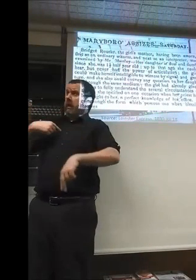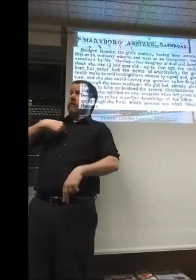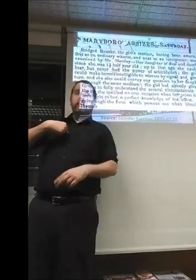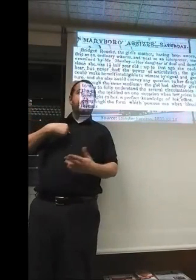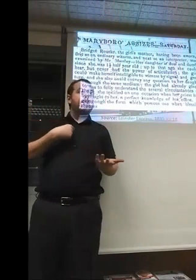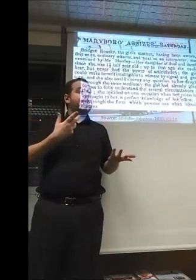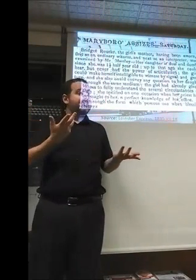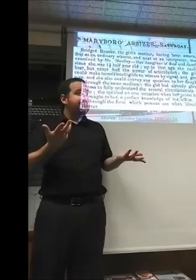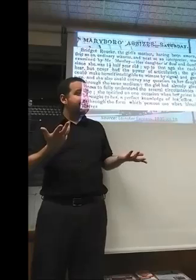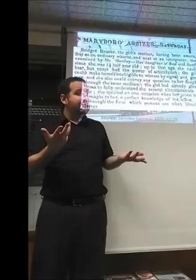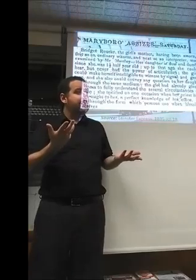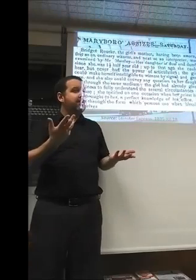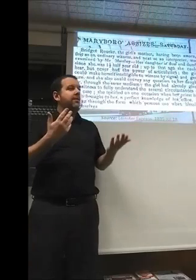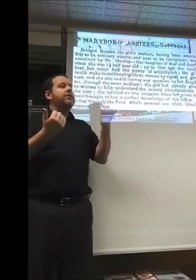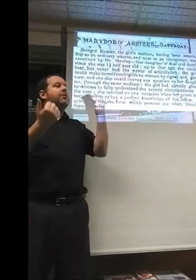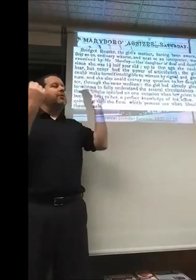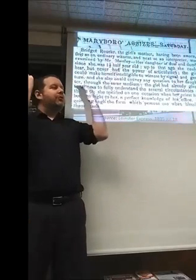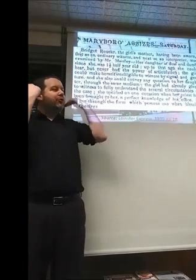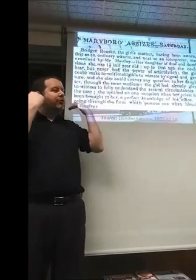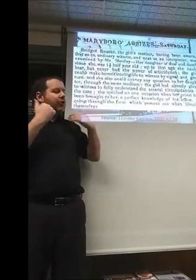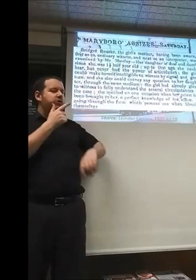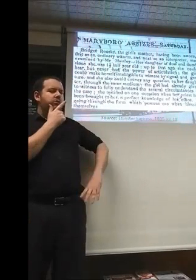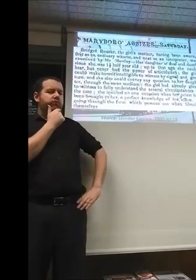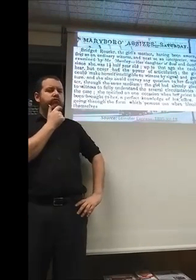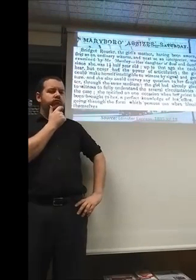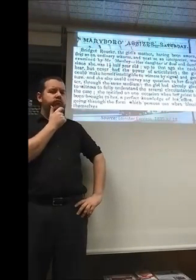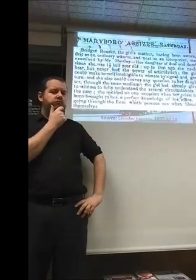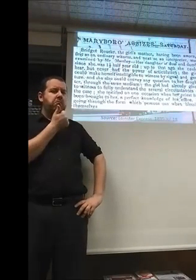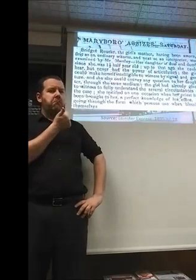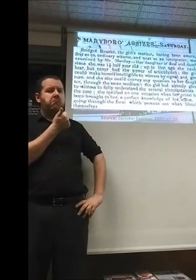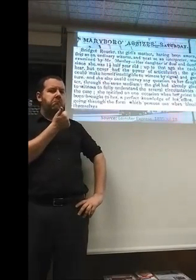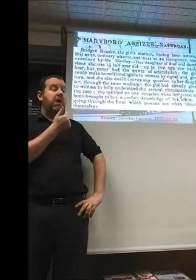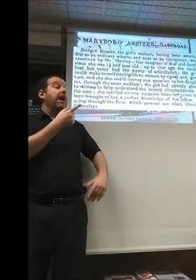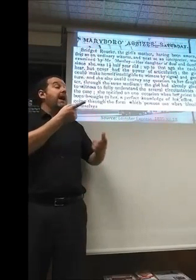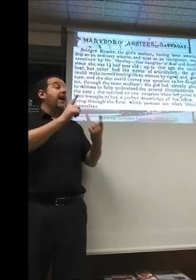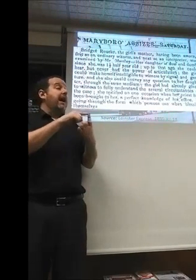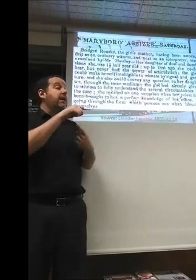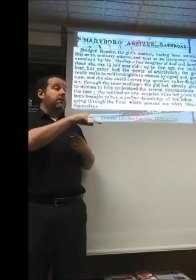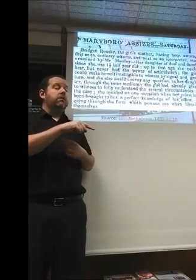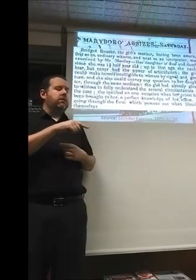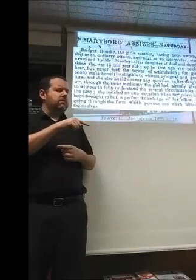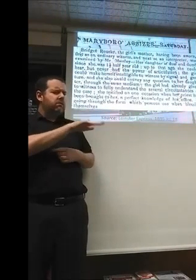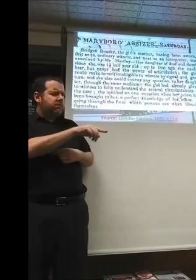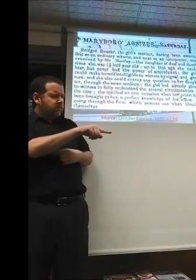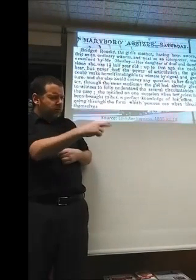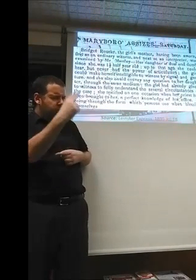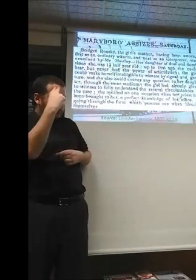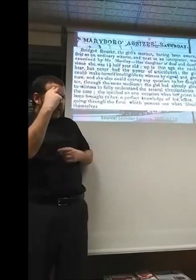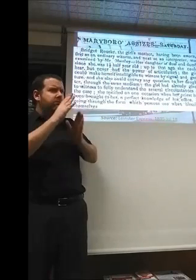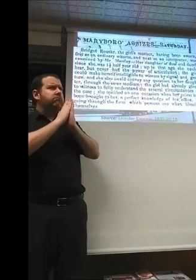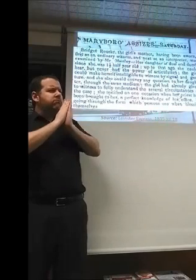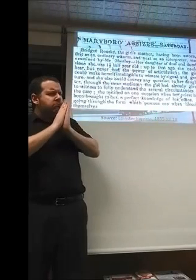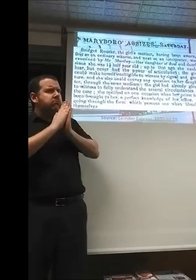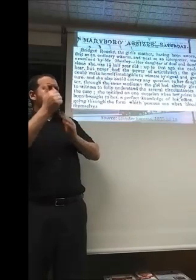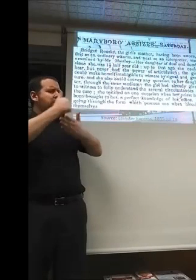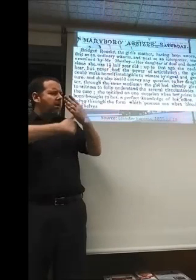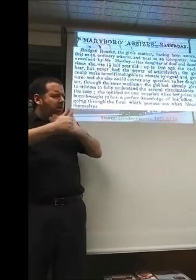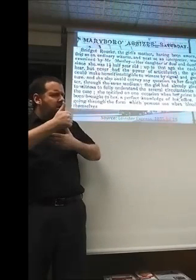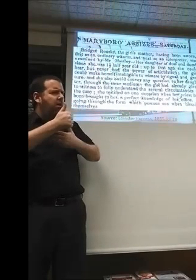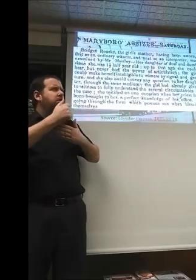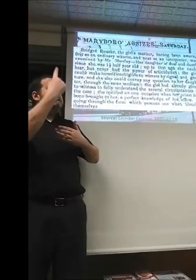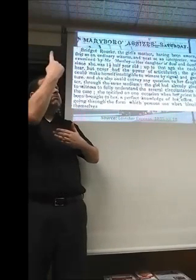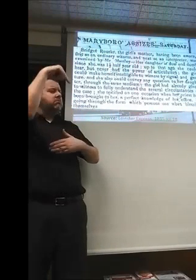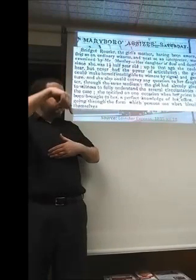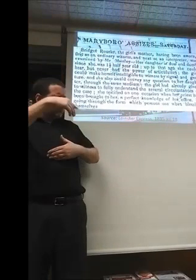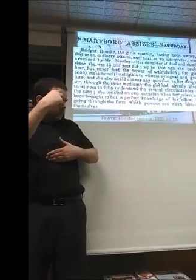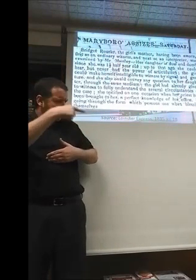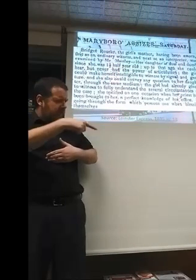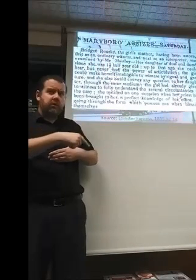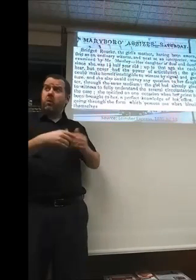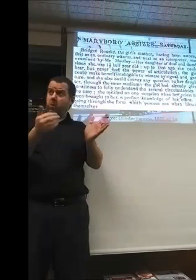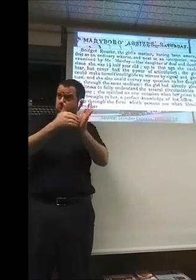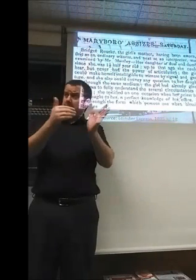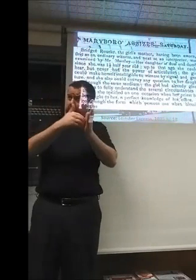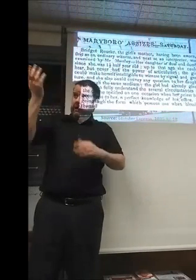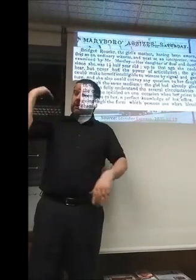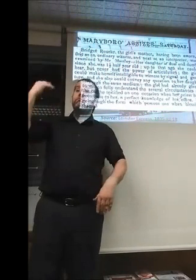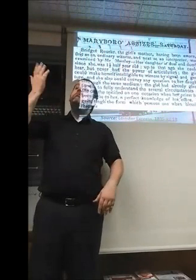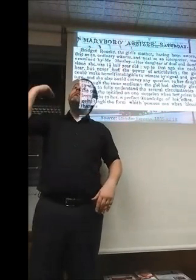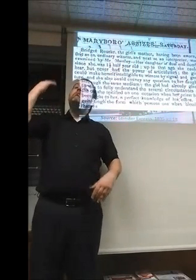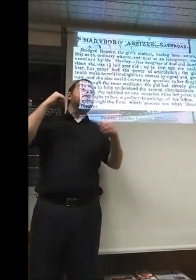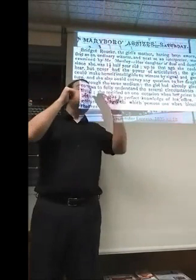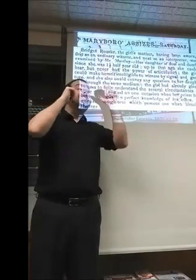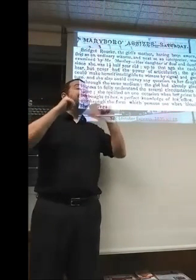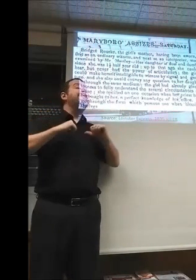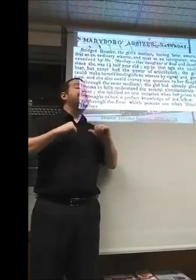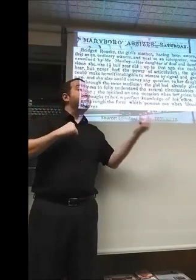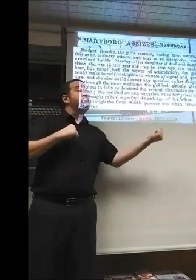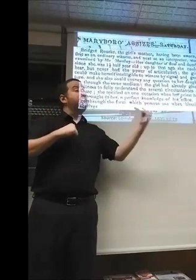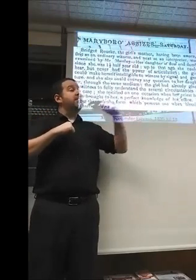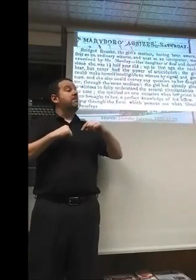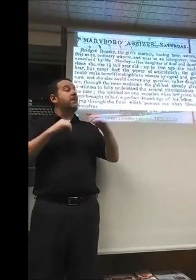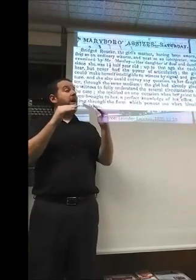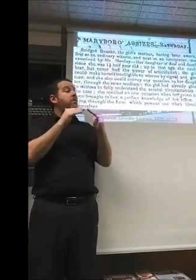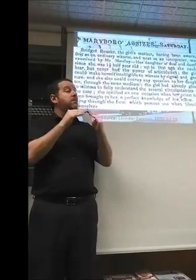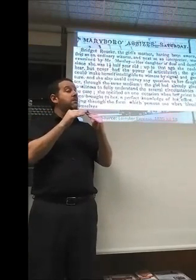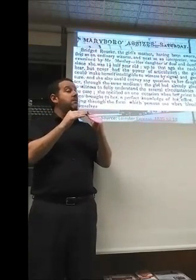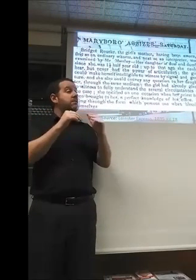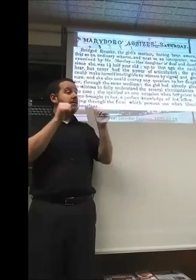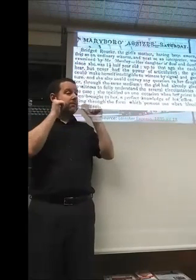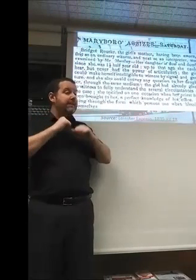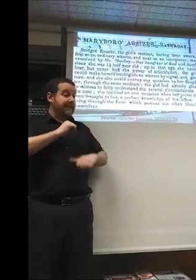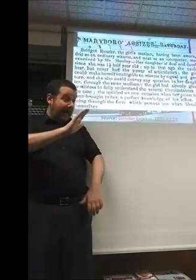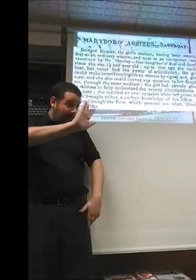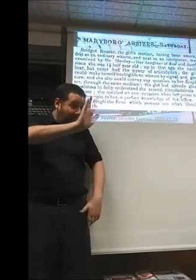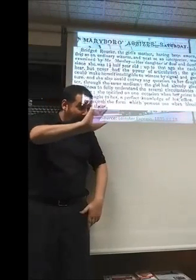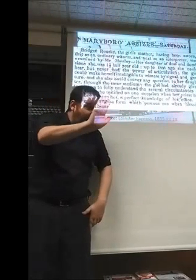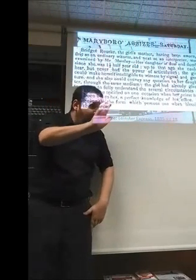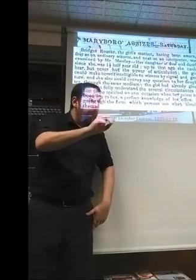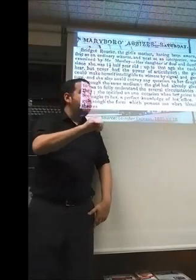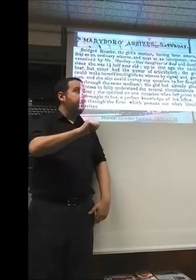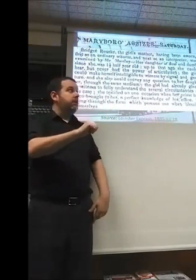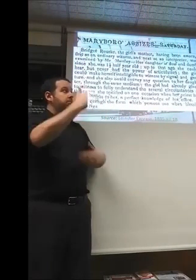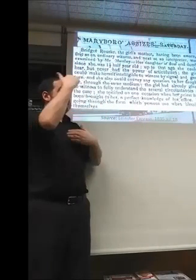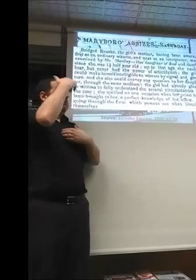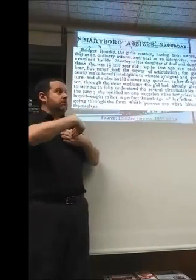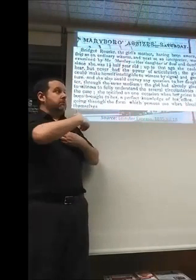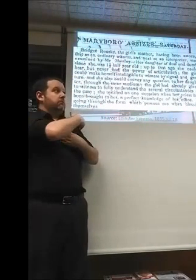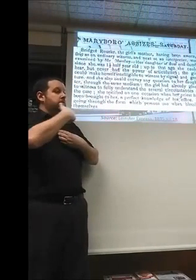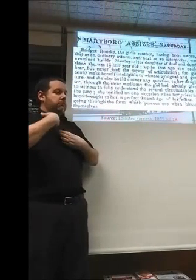so it would have been very difficult so this is the police record and they would write